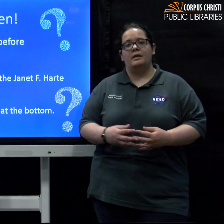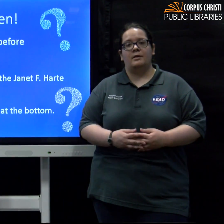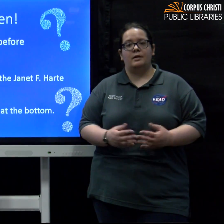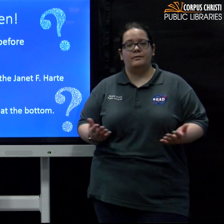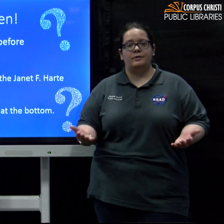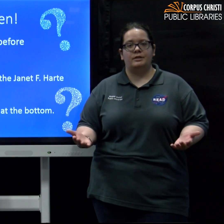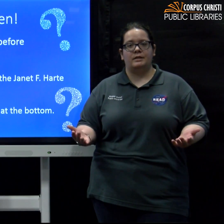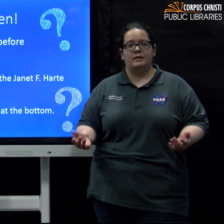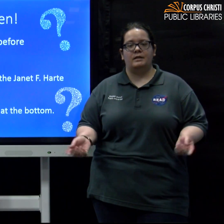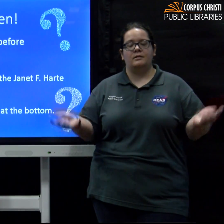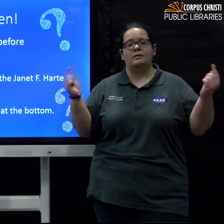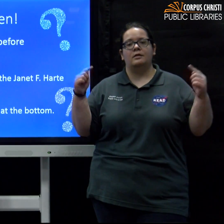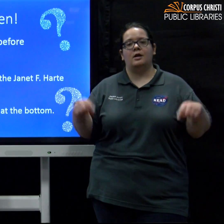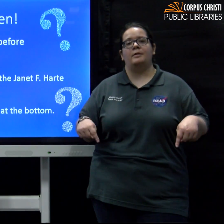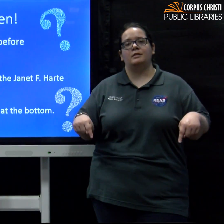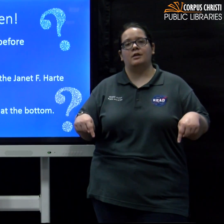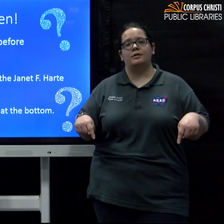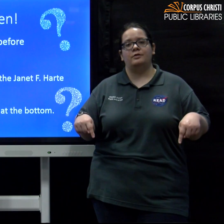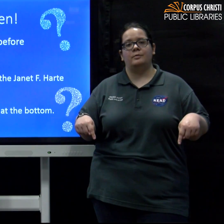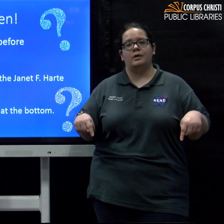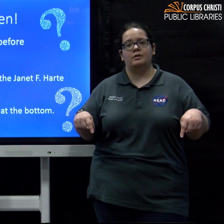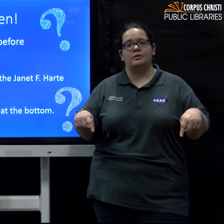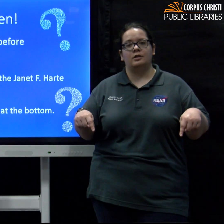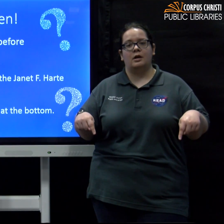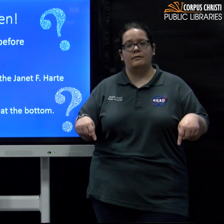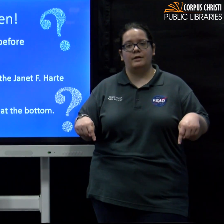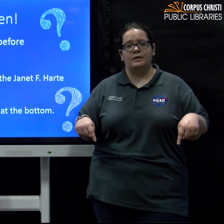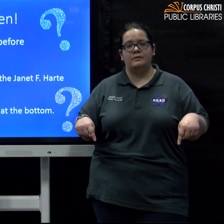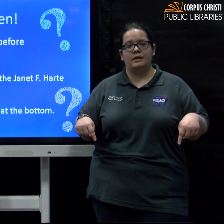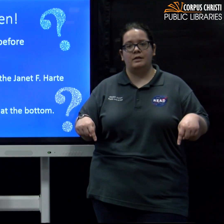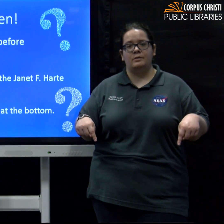Now unfortunately, the comments on YouTube are turned off on these videos,